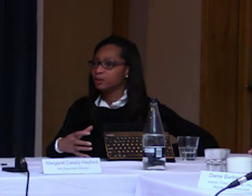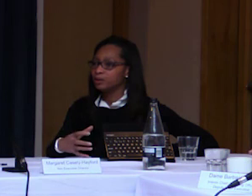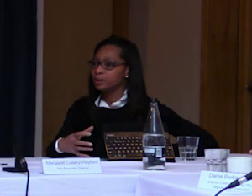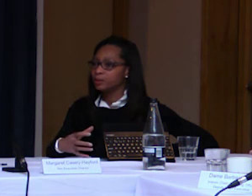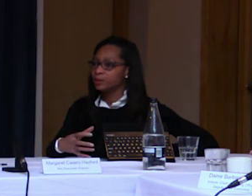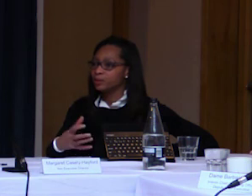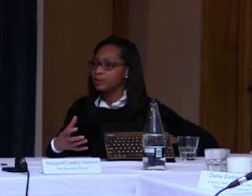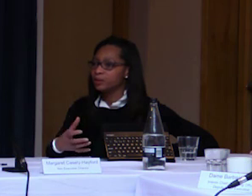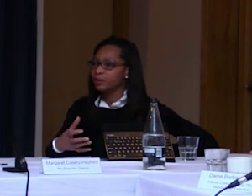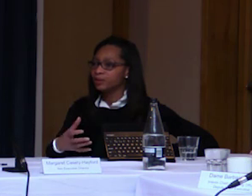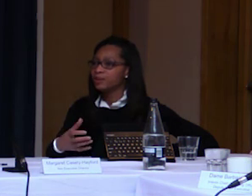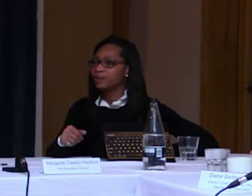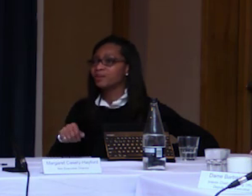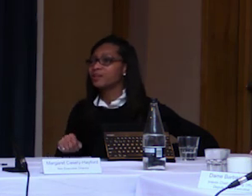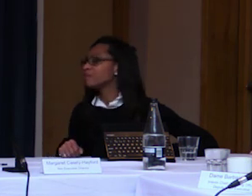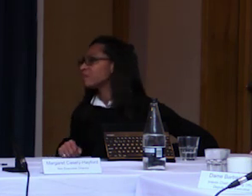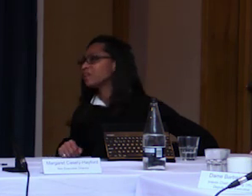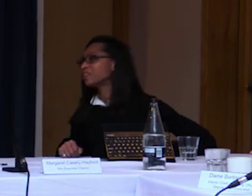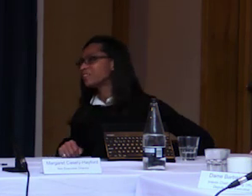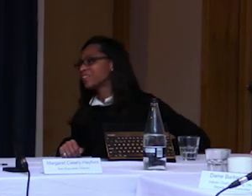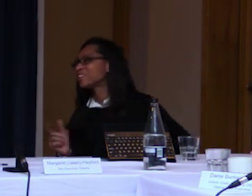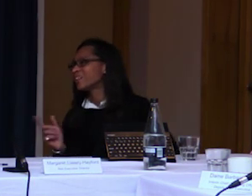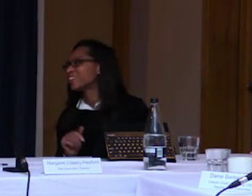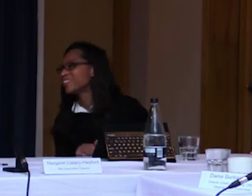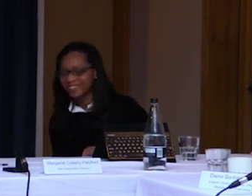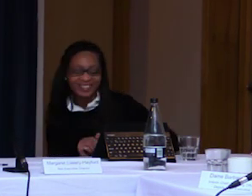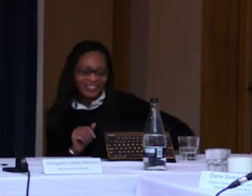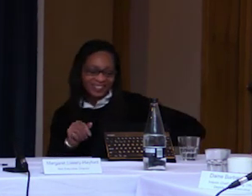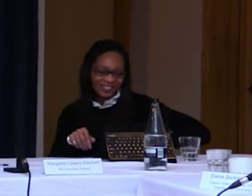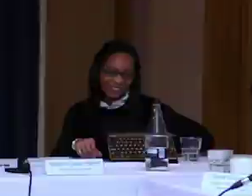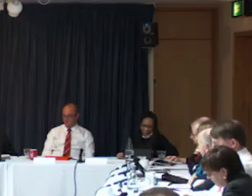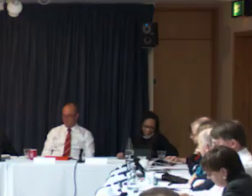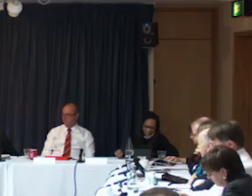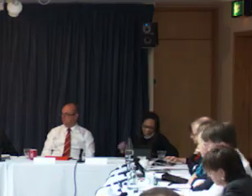to come through and speak. Thank you, sorry. Right.